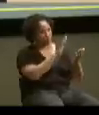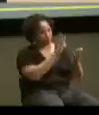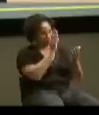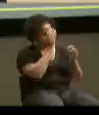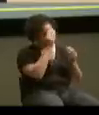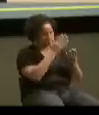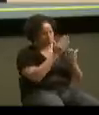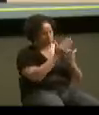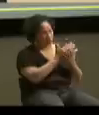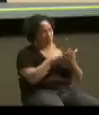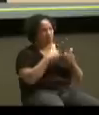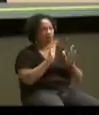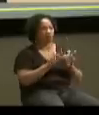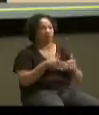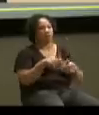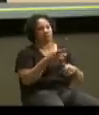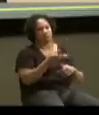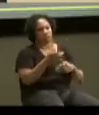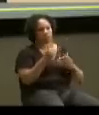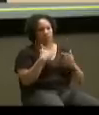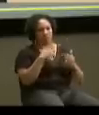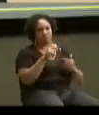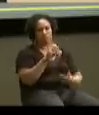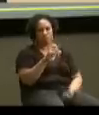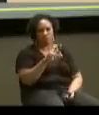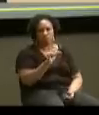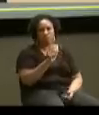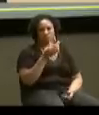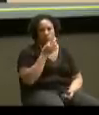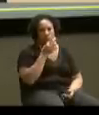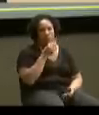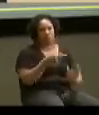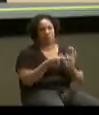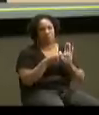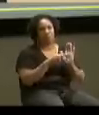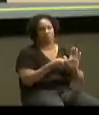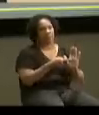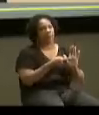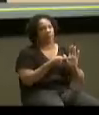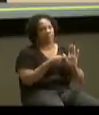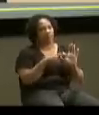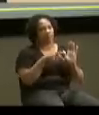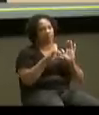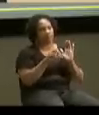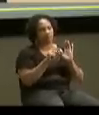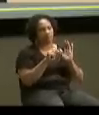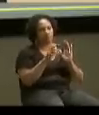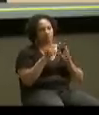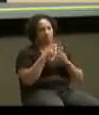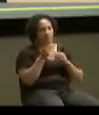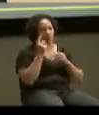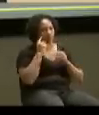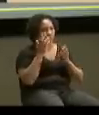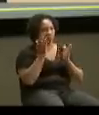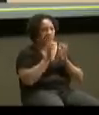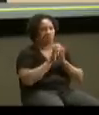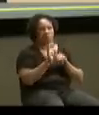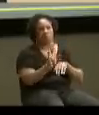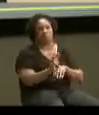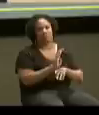WE'LL HAVE ONLINE RESOURCES. THERE ARE TOOLS THAT ARE AVAILABLE. IN A MOMENT I'LL GO TO OUR PILOT PROGRAM FOR SMALL BUSINESSES.